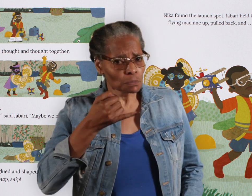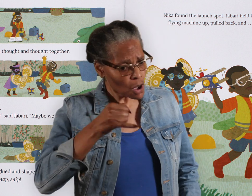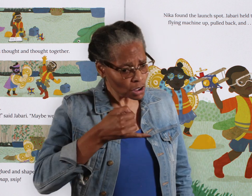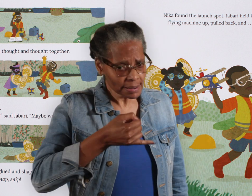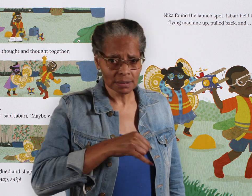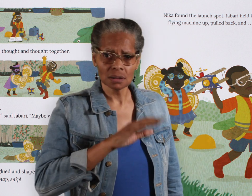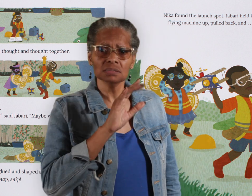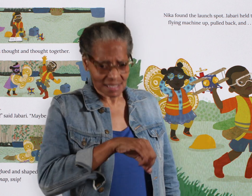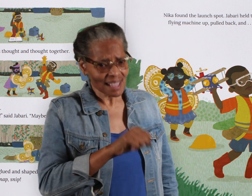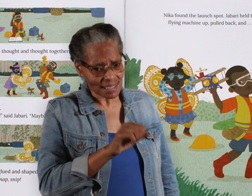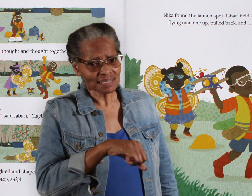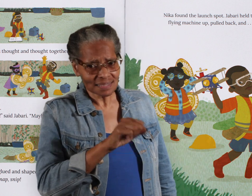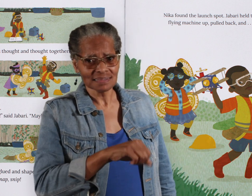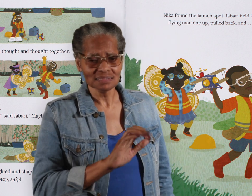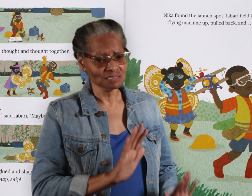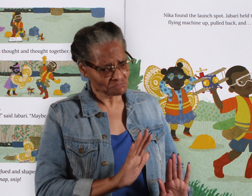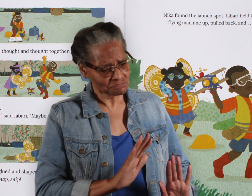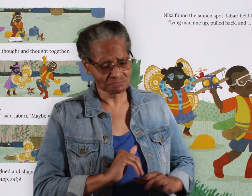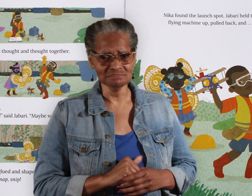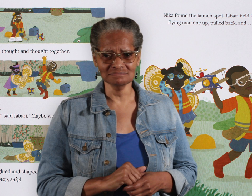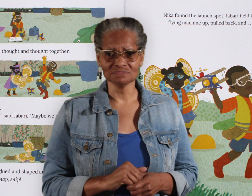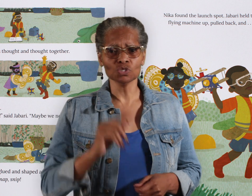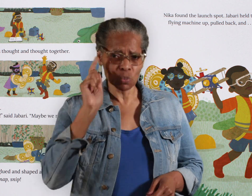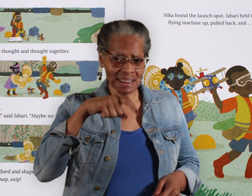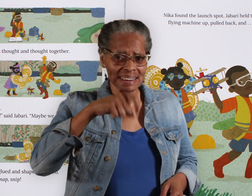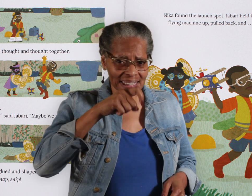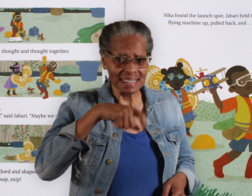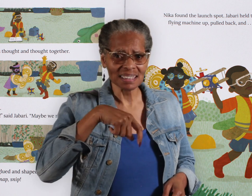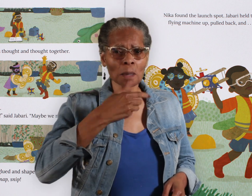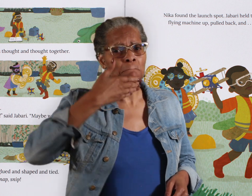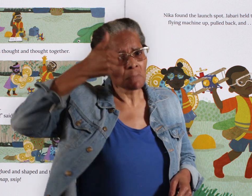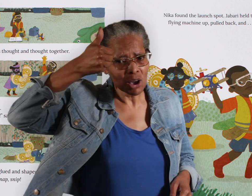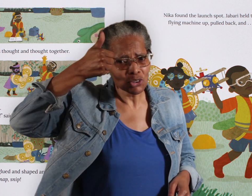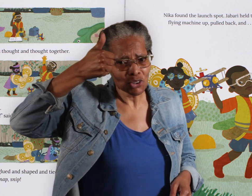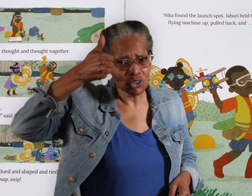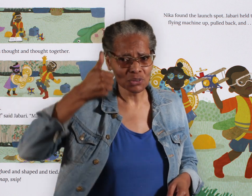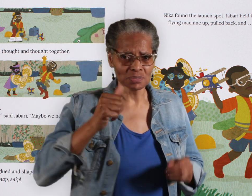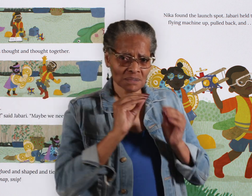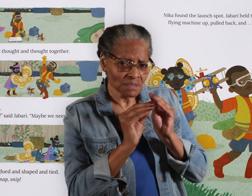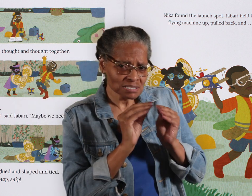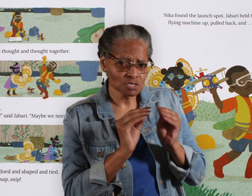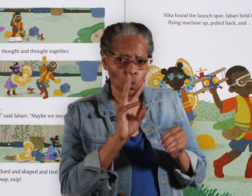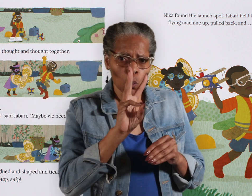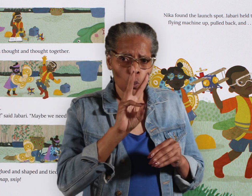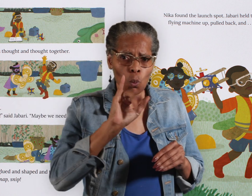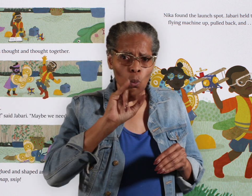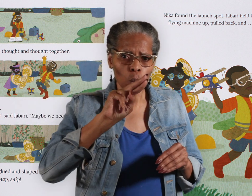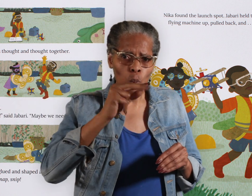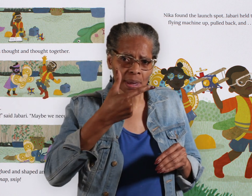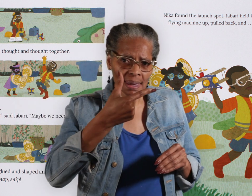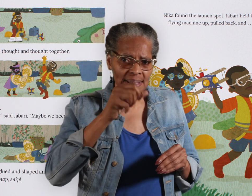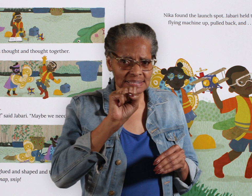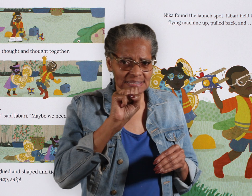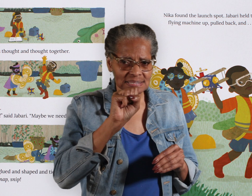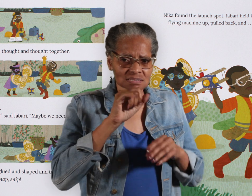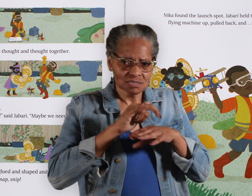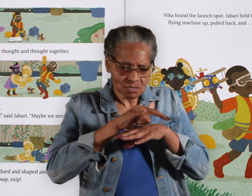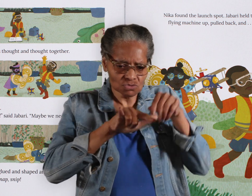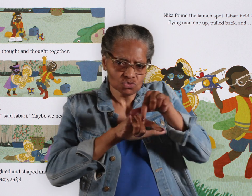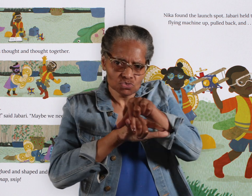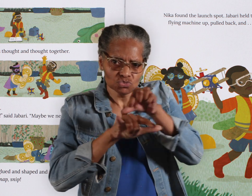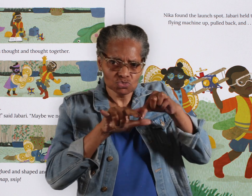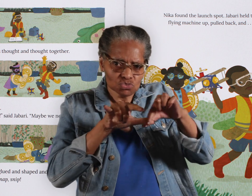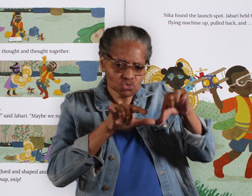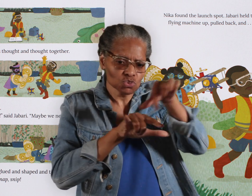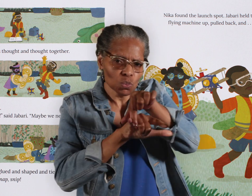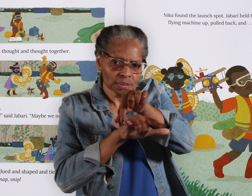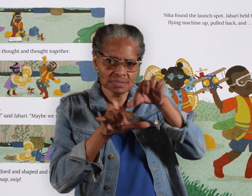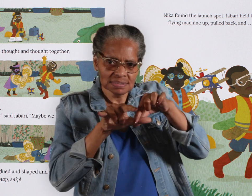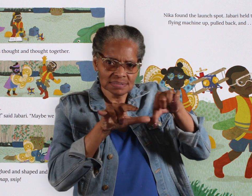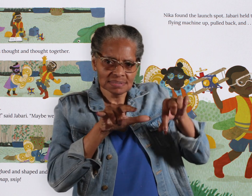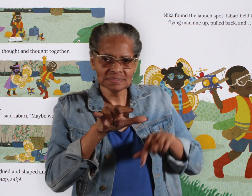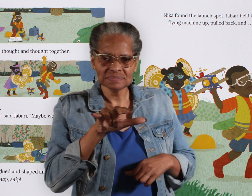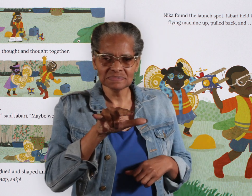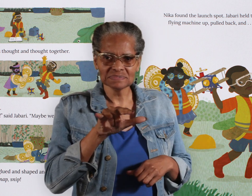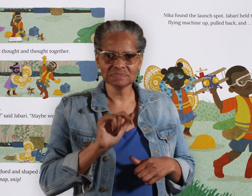"That's it, Nika!" said Jabari. "Maybe we need better wings."